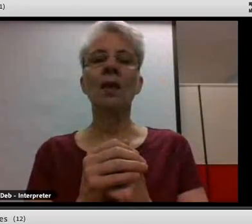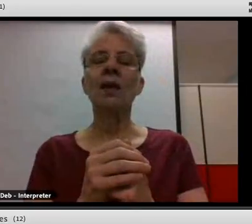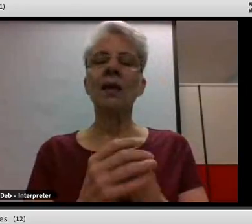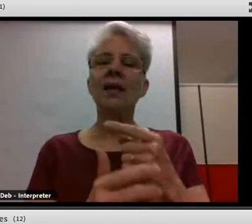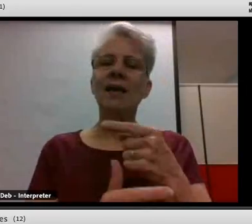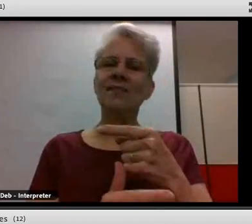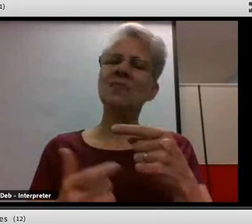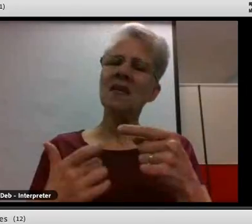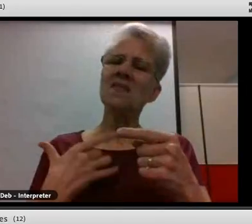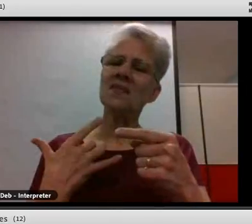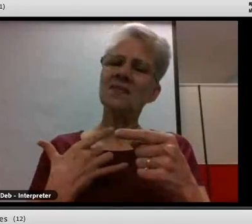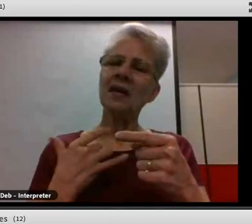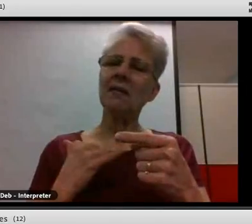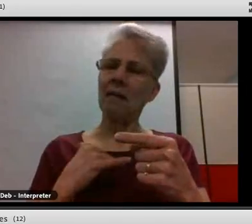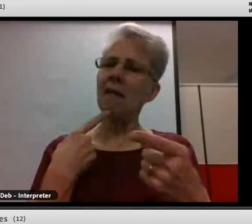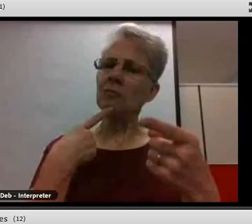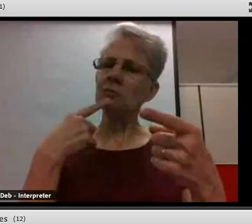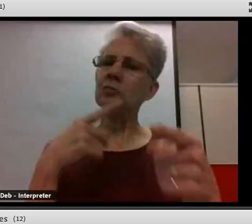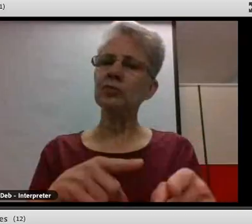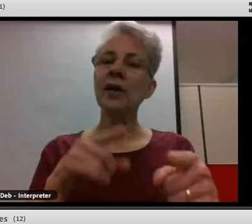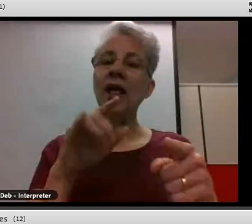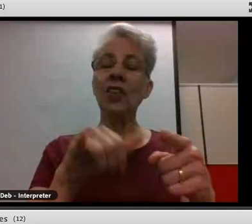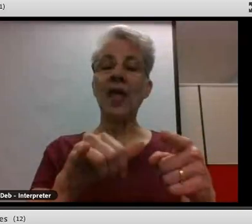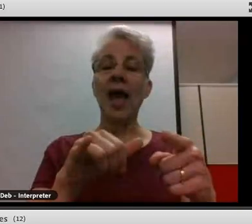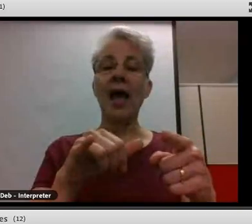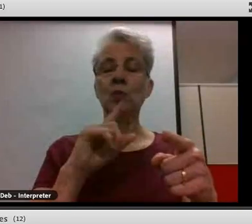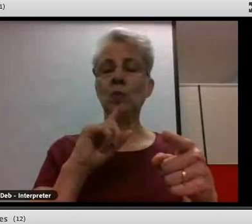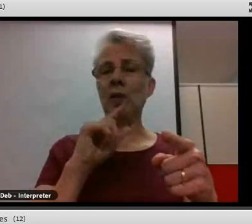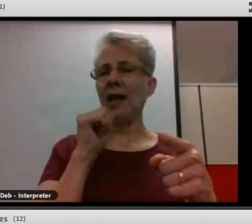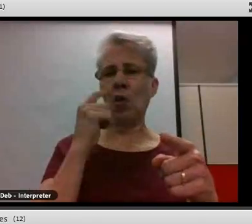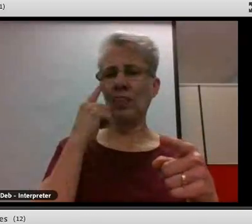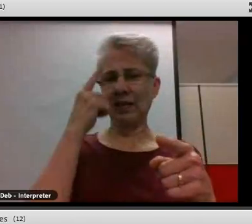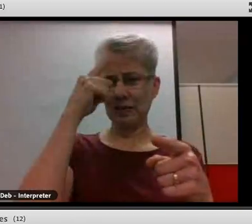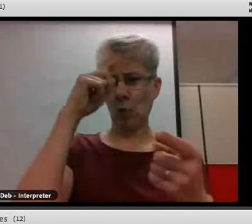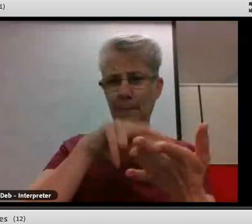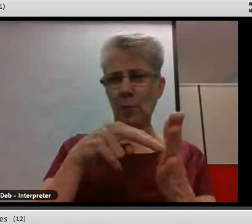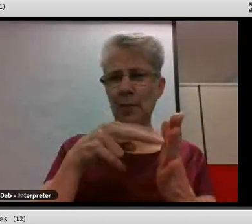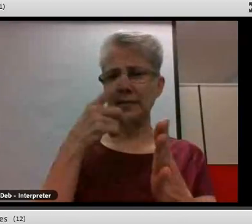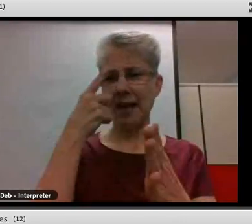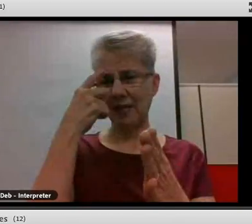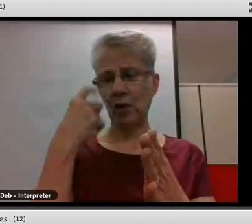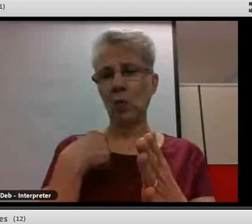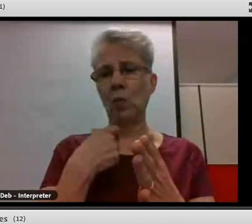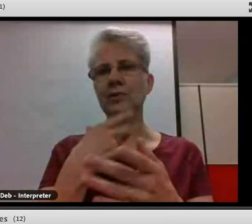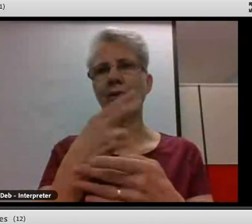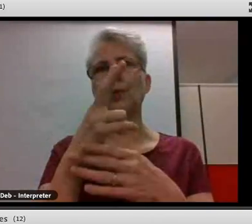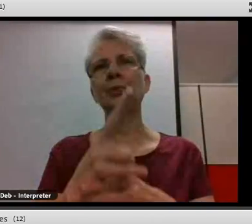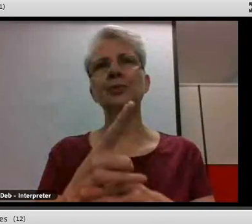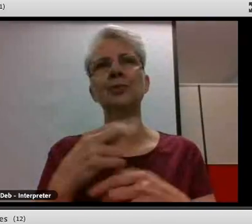And this gives you Part A of the Social Security adult listings,